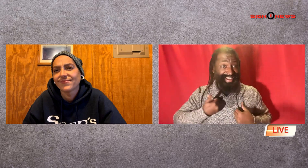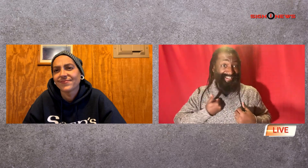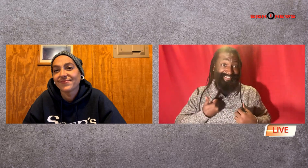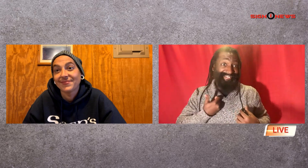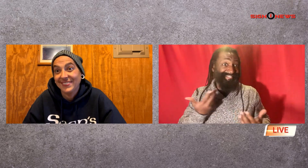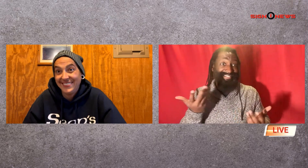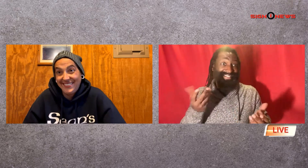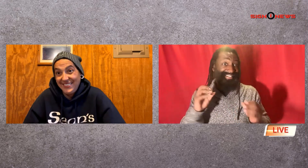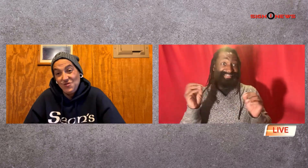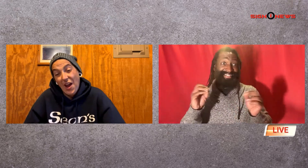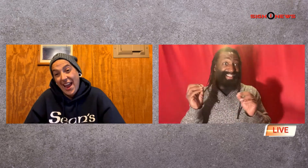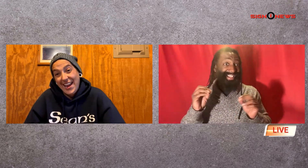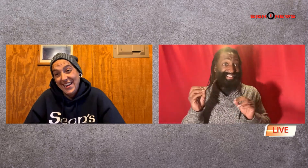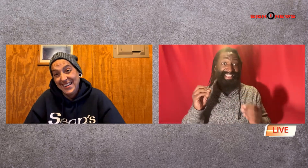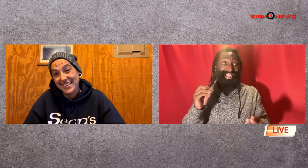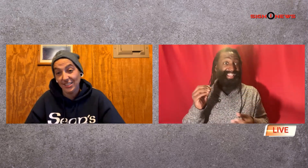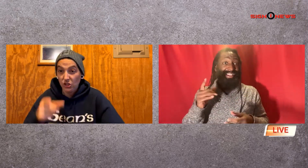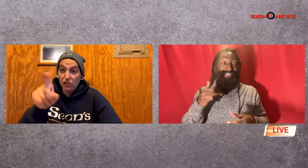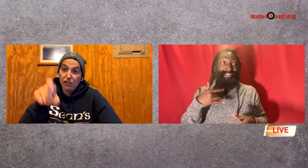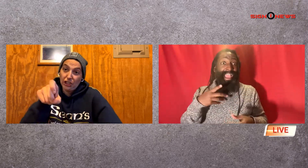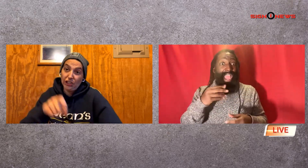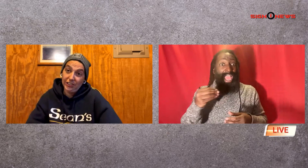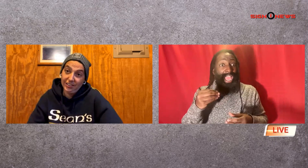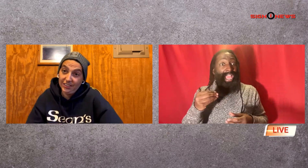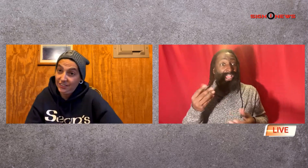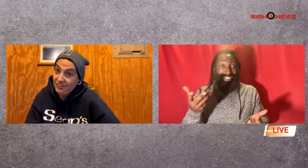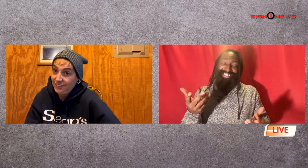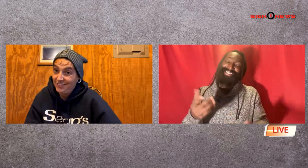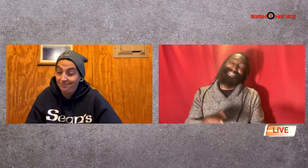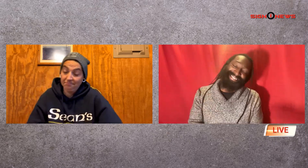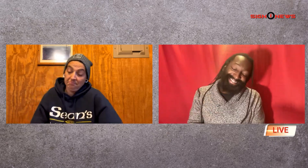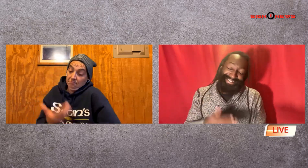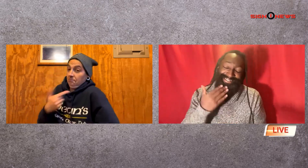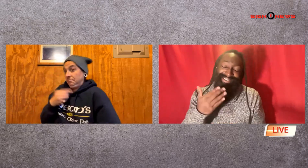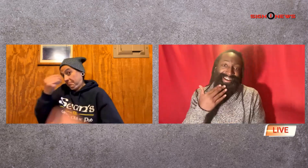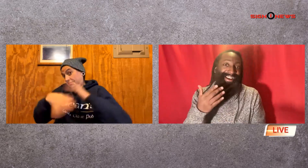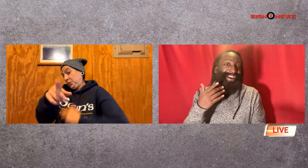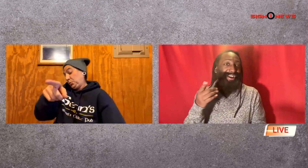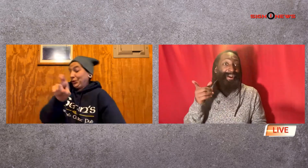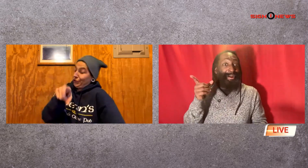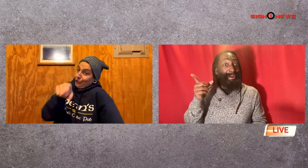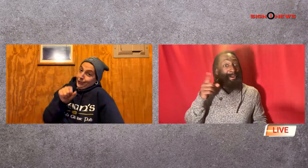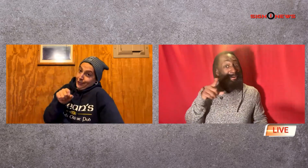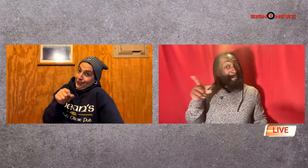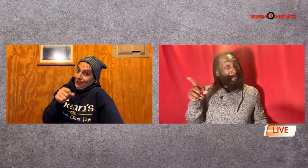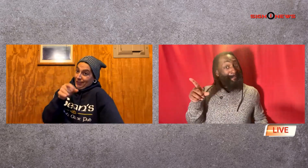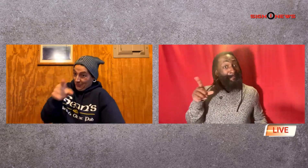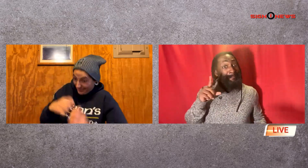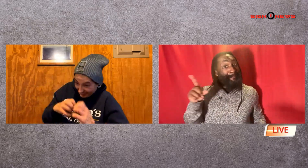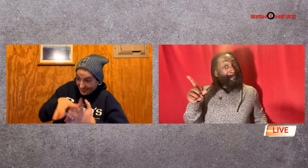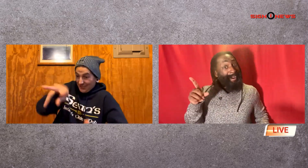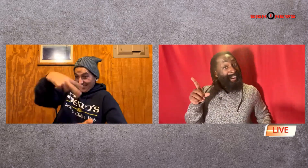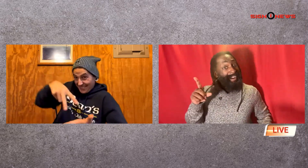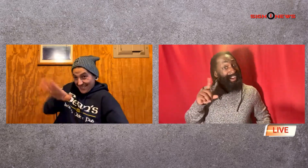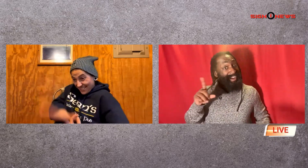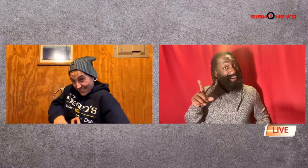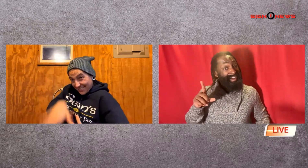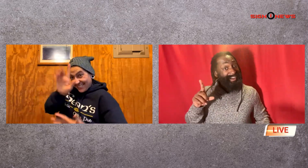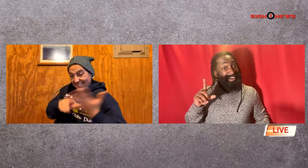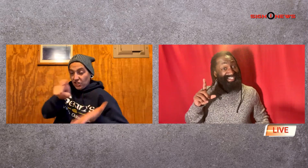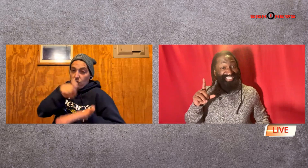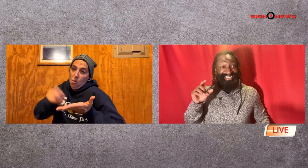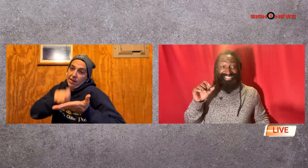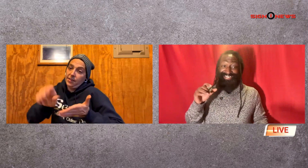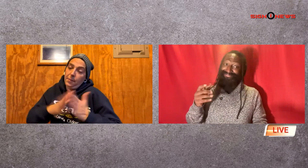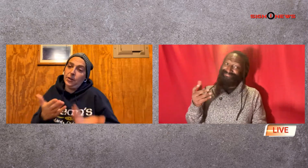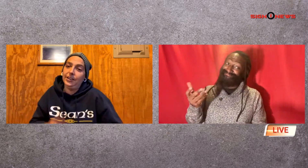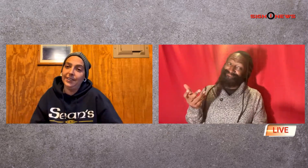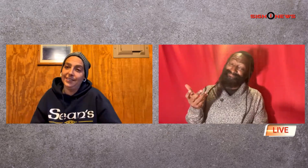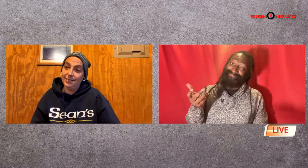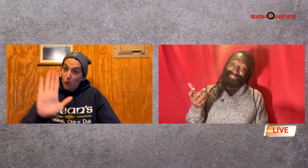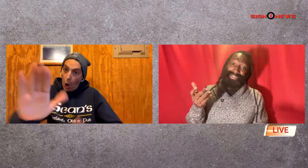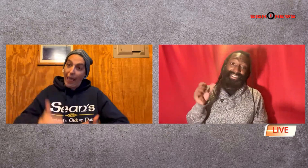a book myself you should thank you you should write a book about dancing growing up in your